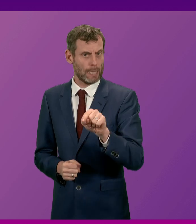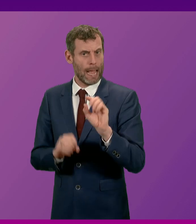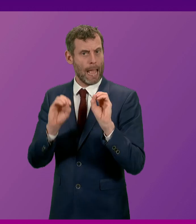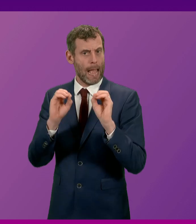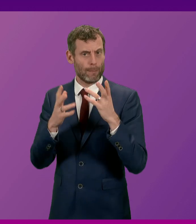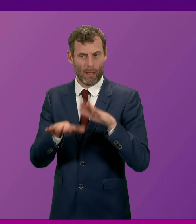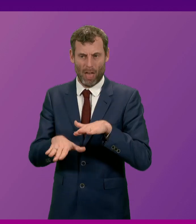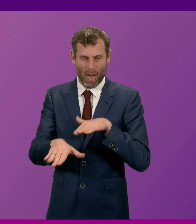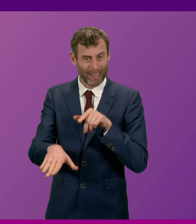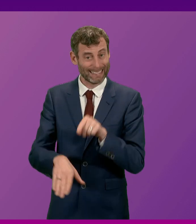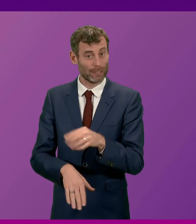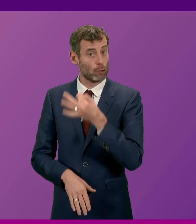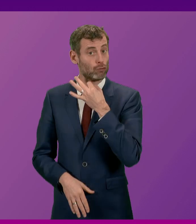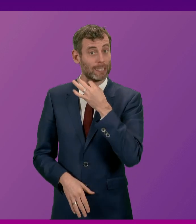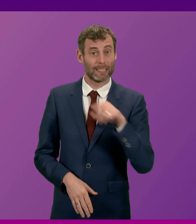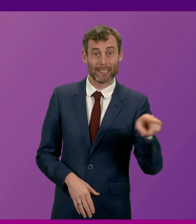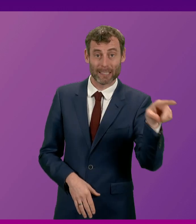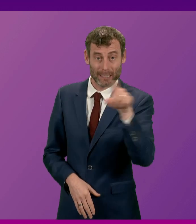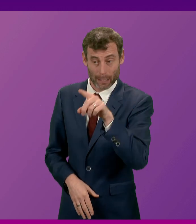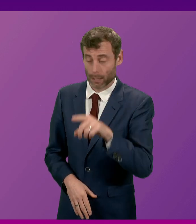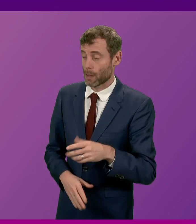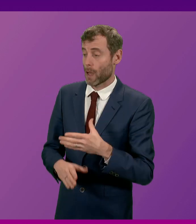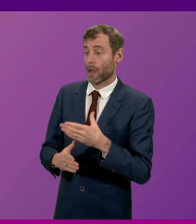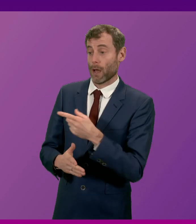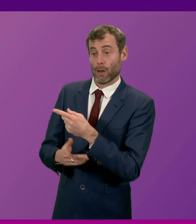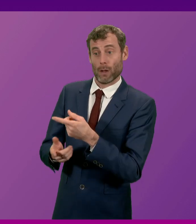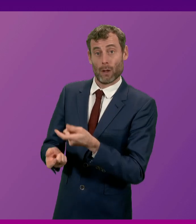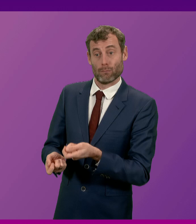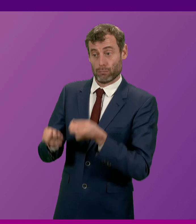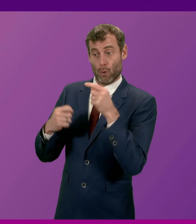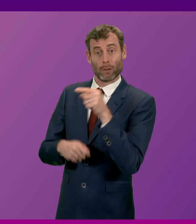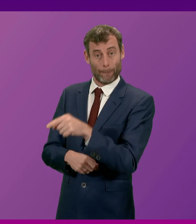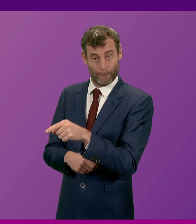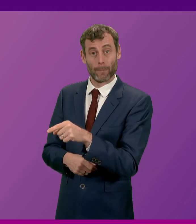issues that contributes to the problem that she raises with me, which is the extent of delayed